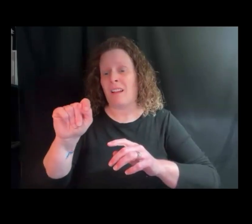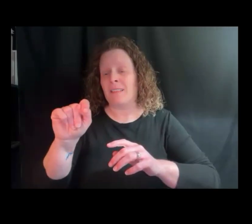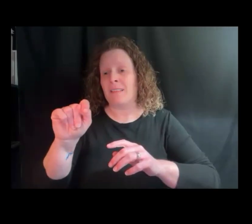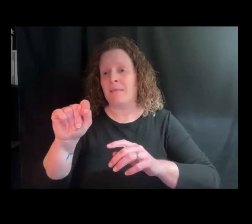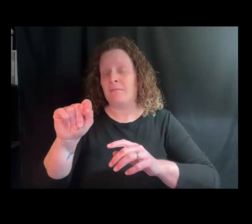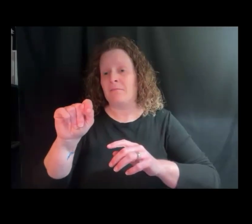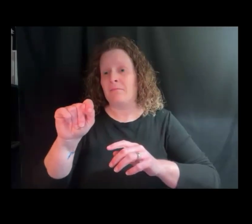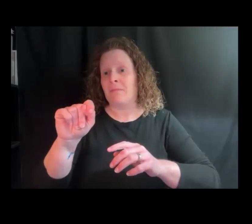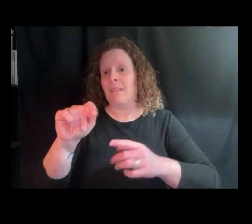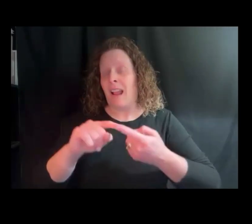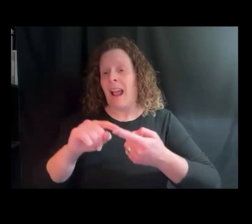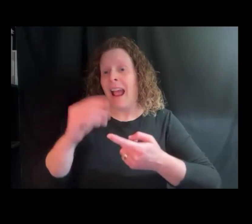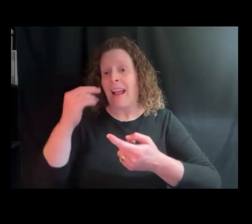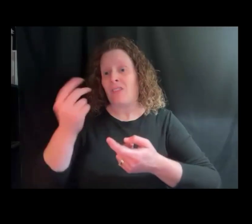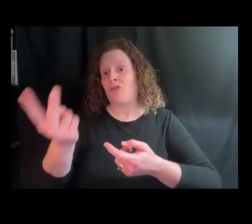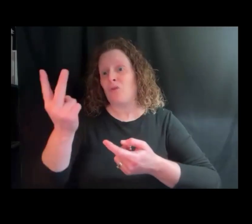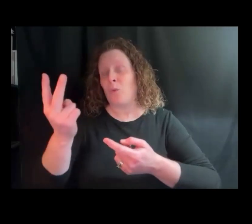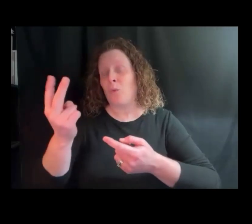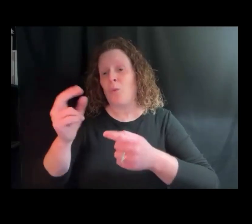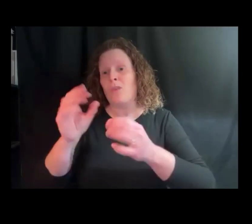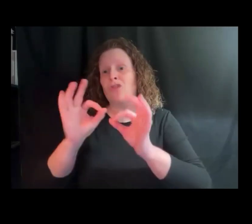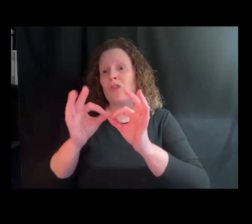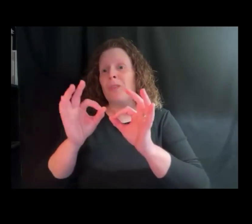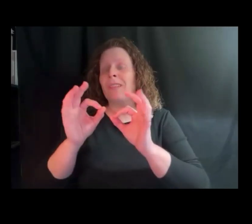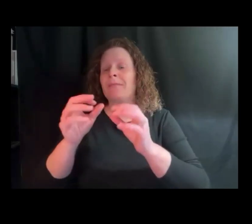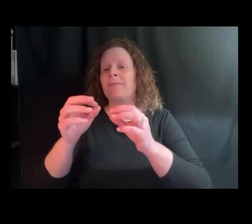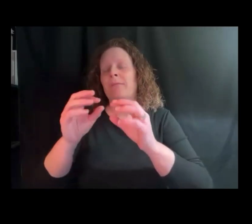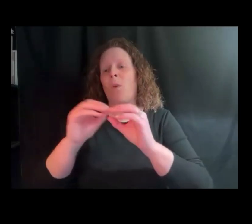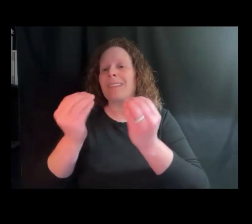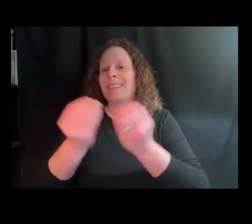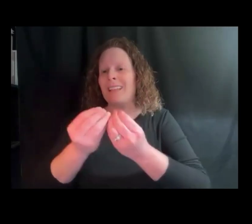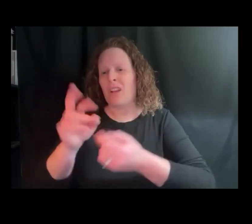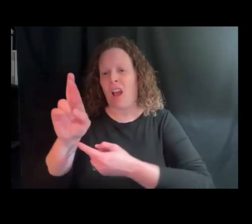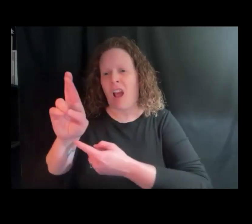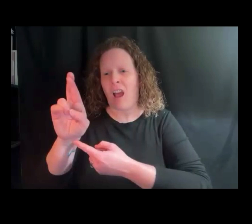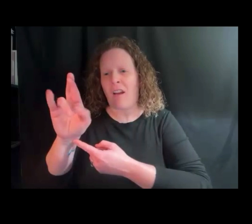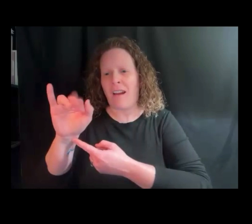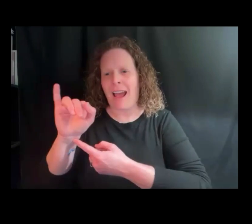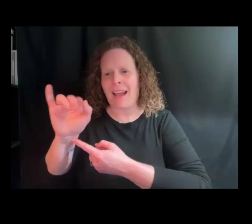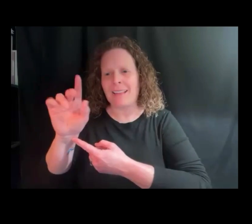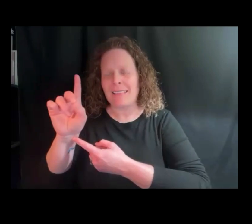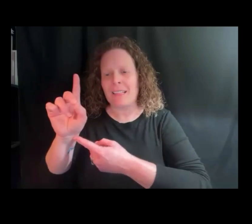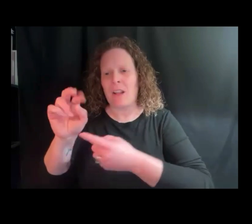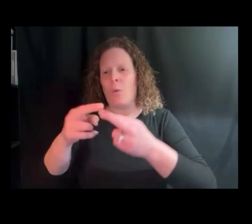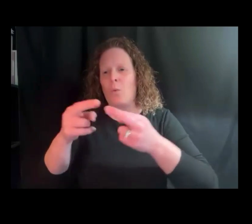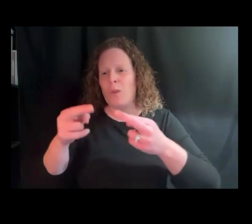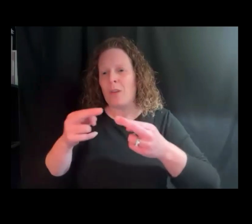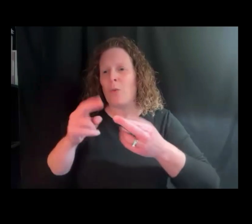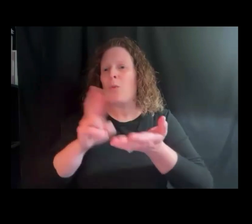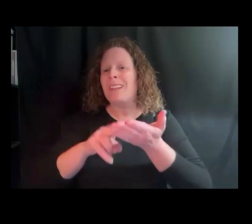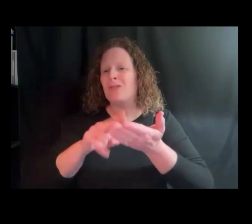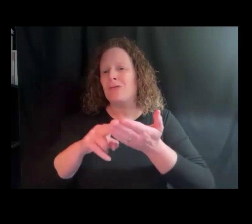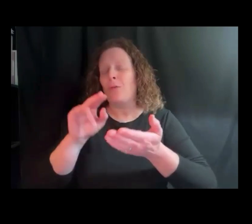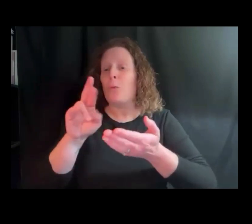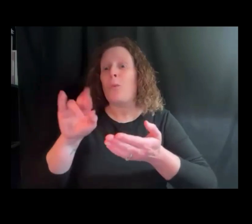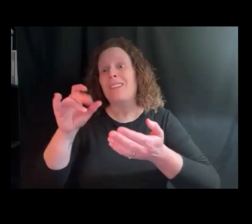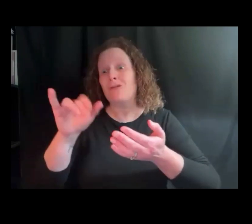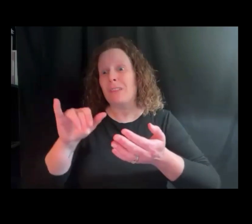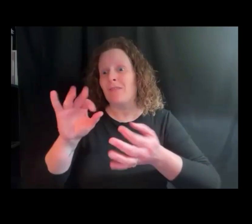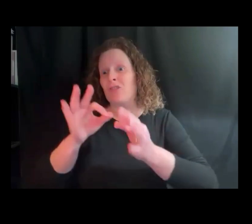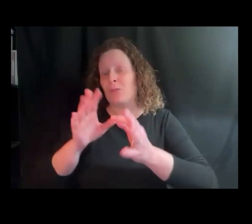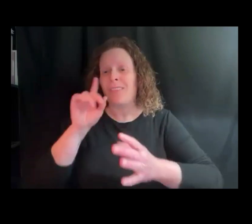professional code of conduct. Under the RID the National